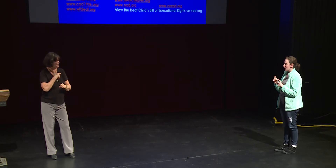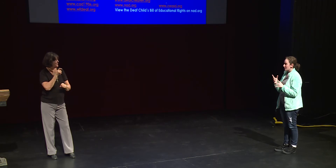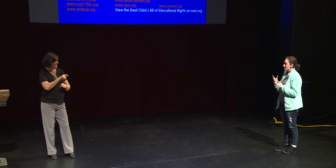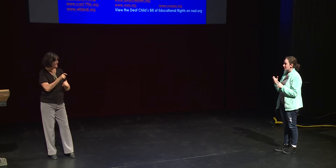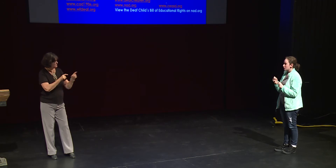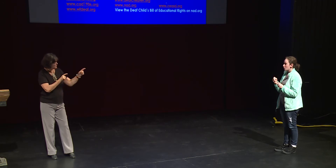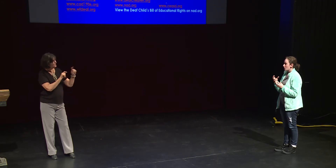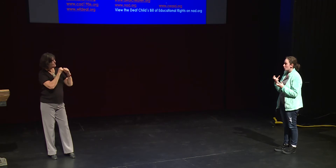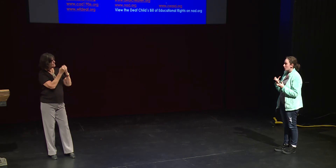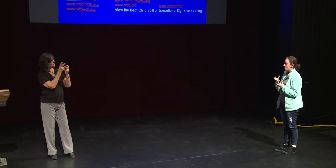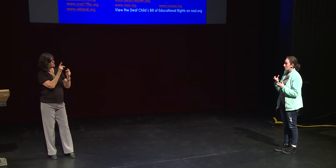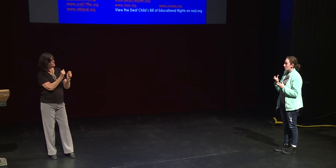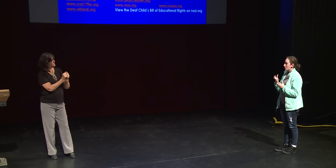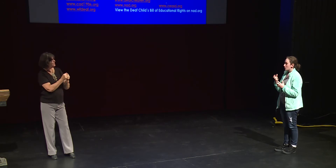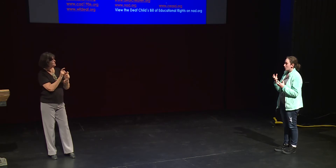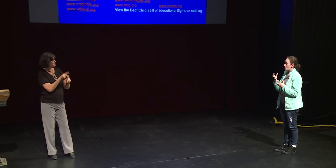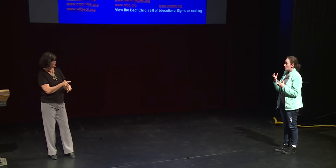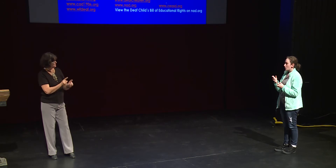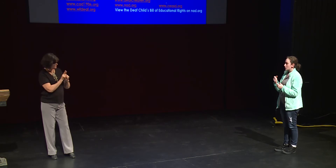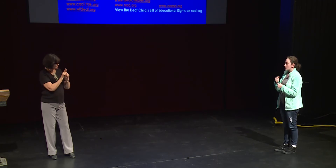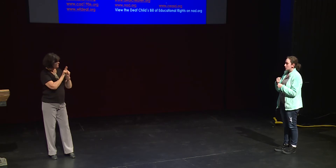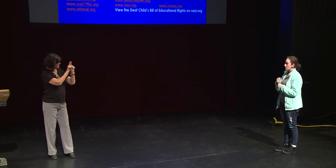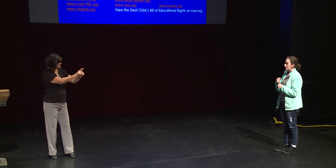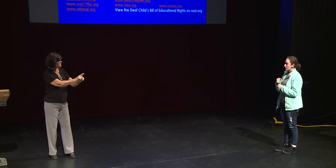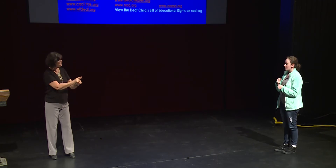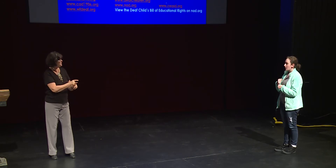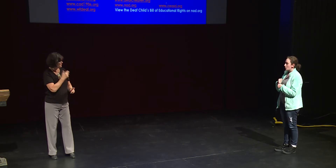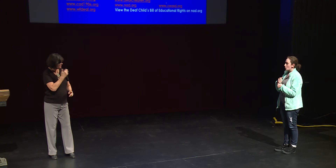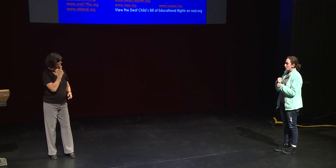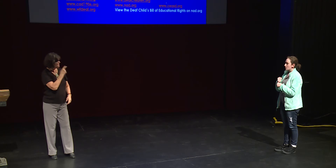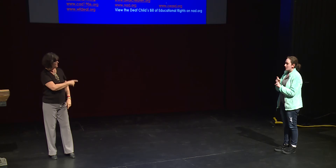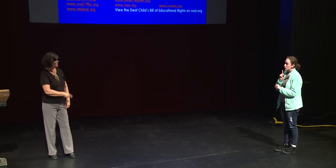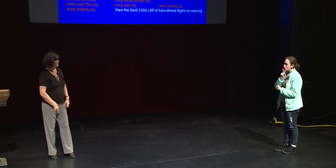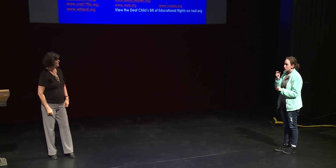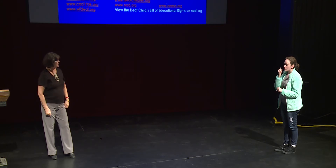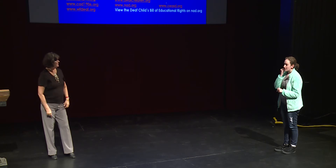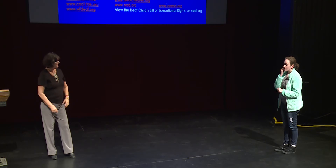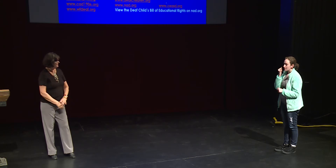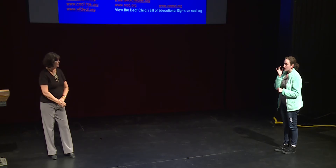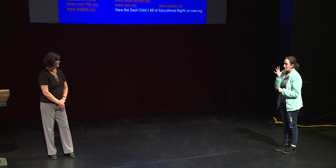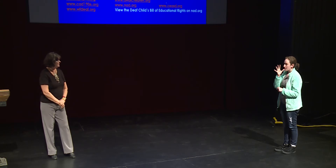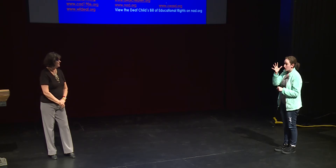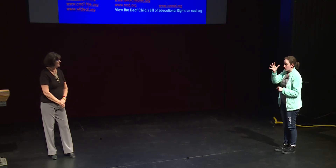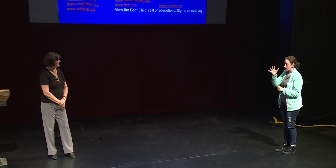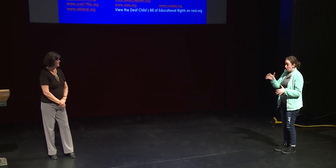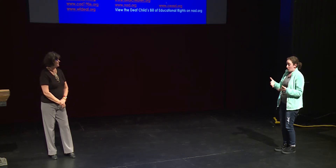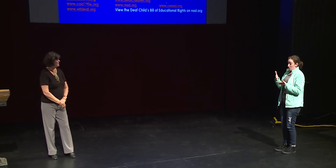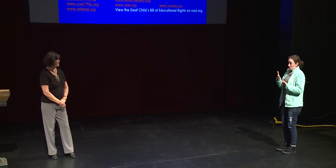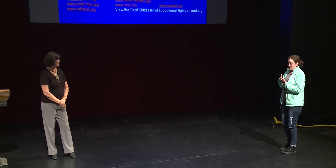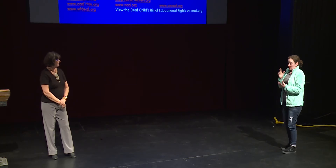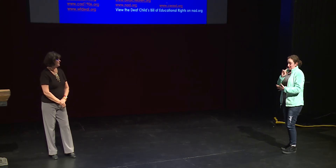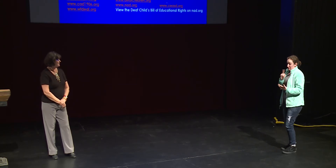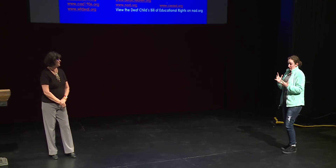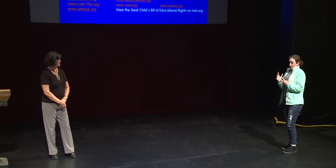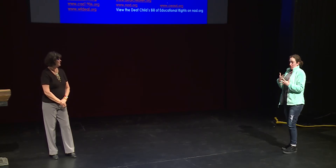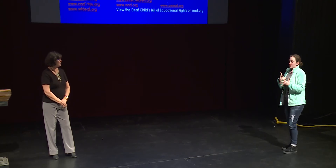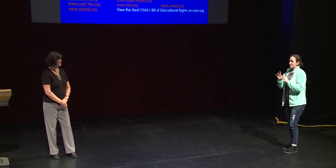You can team up with someone and work in tandem for them. That would be great for you. I want to make sure that when parents, hearing parents